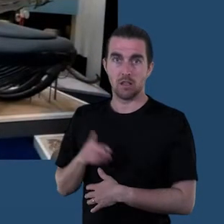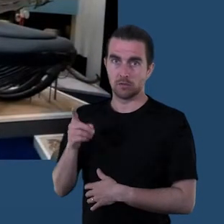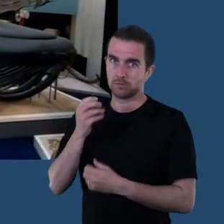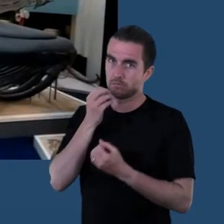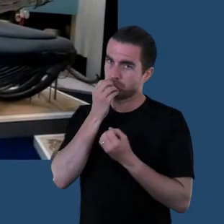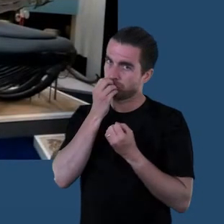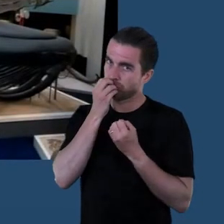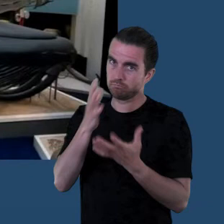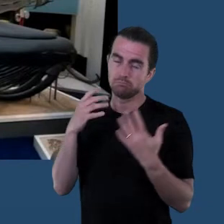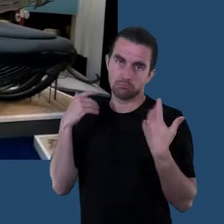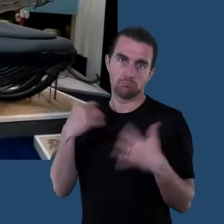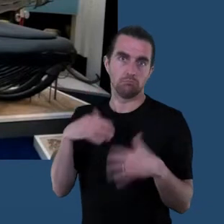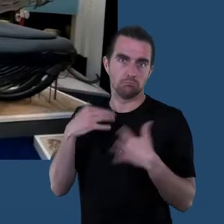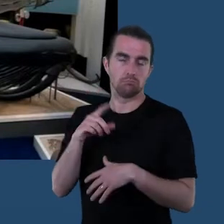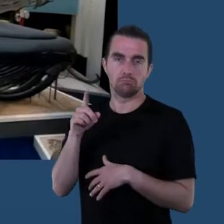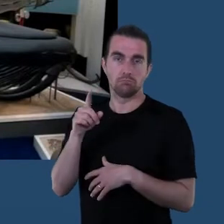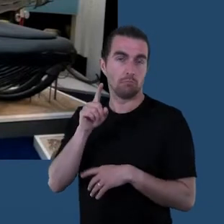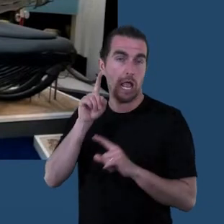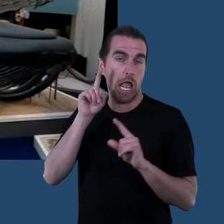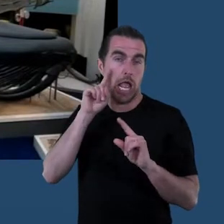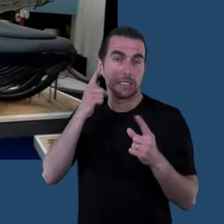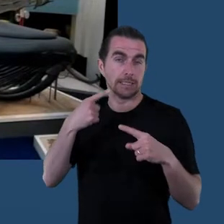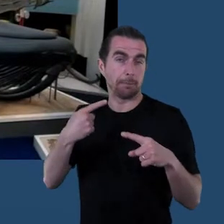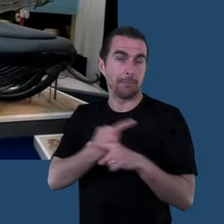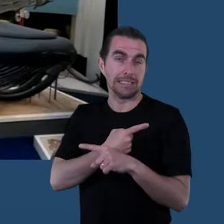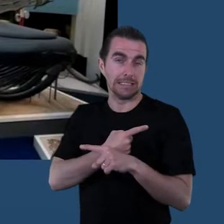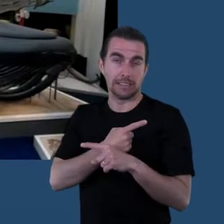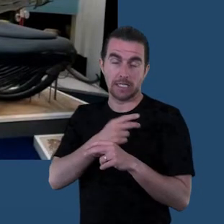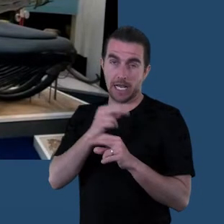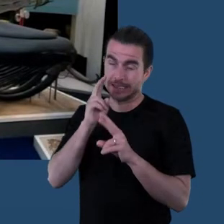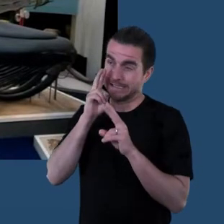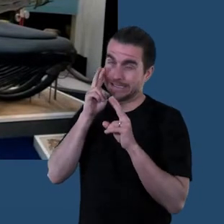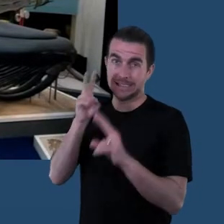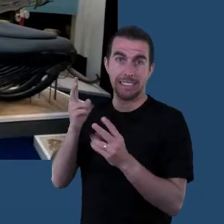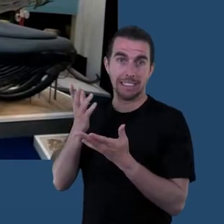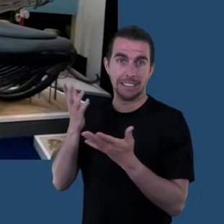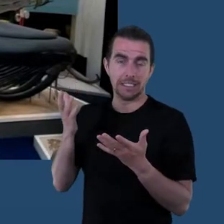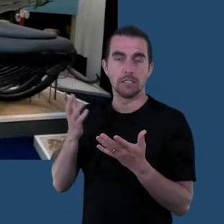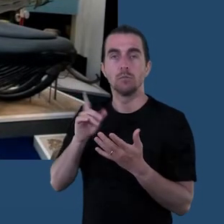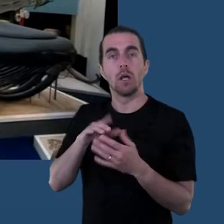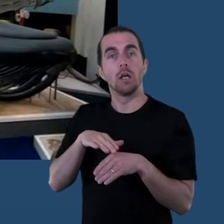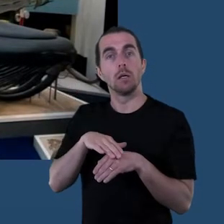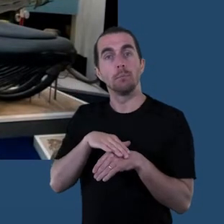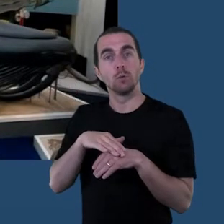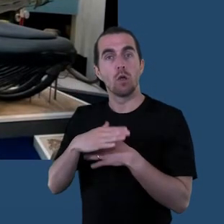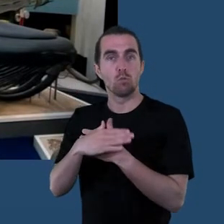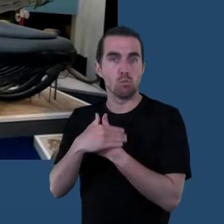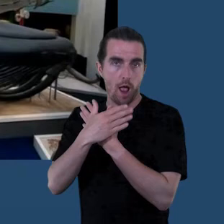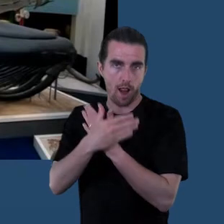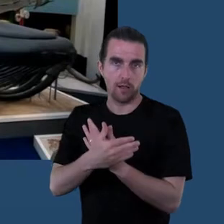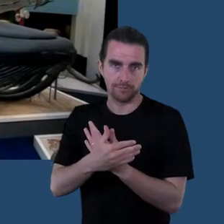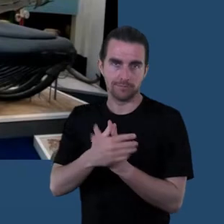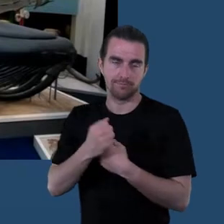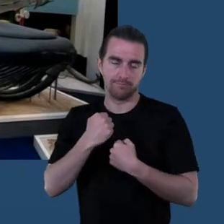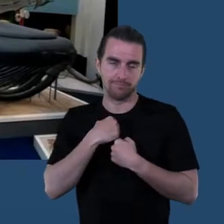that I think really stands out and you can't miss it. And it's this, you can see it in the image here. This, the blue whale, which is in our Whale Hall,